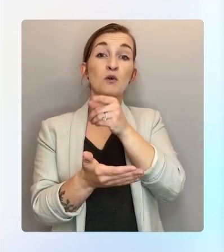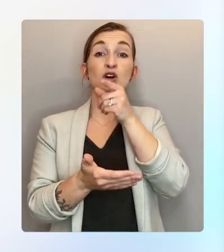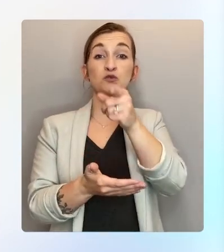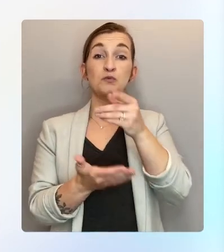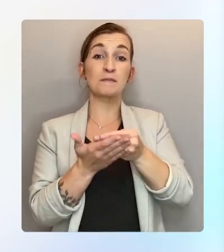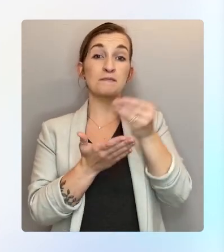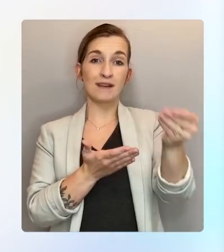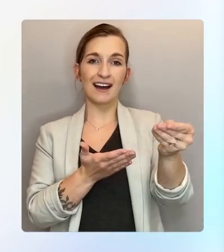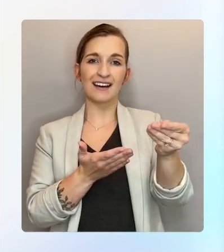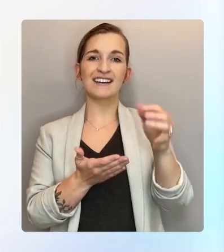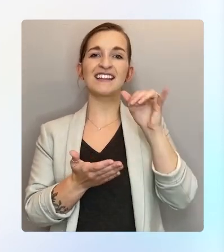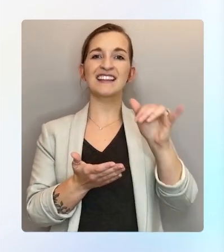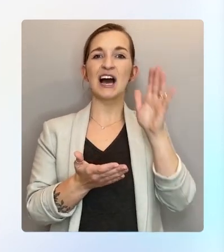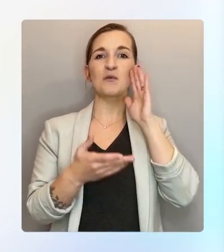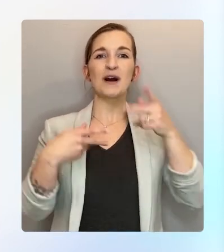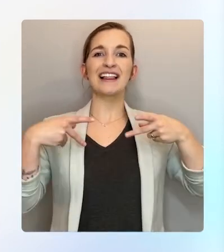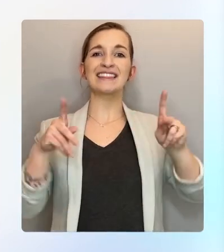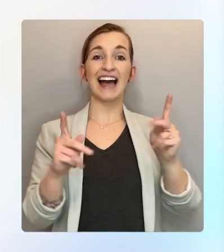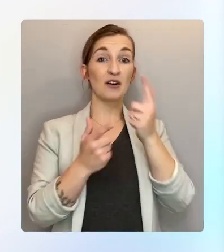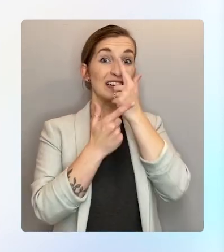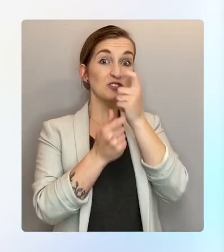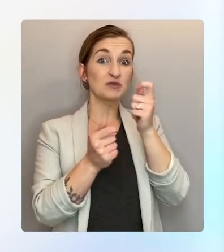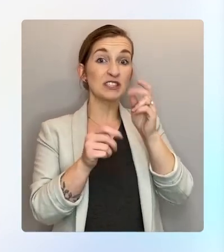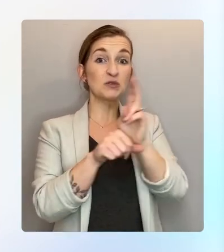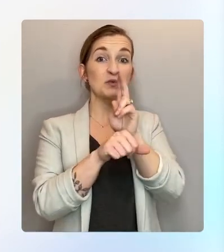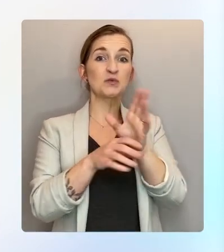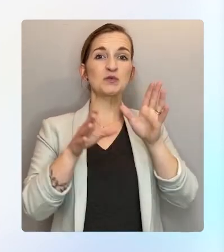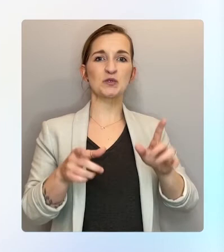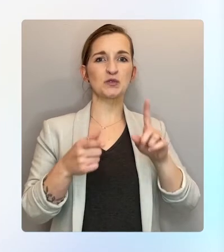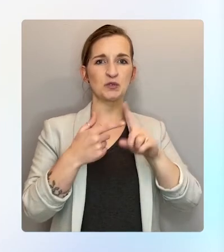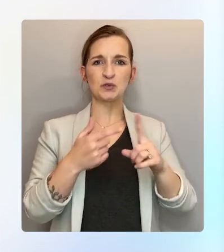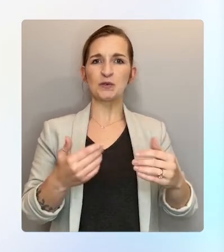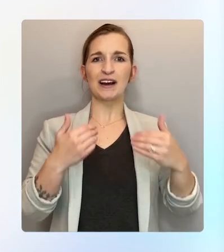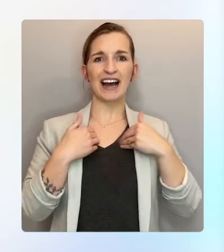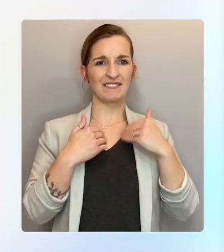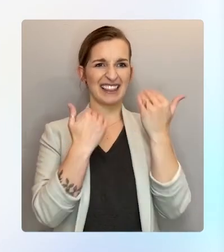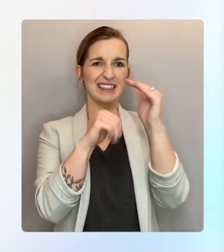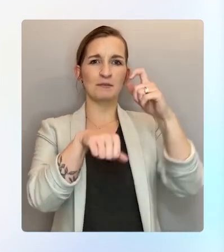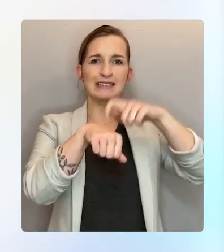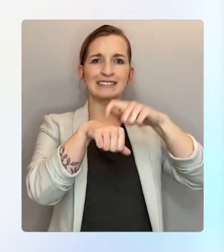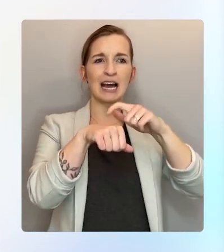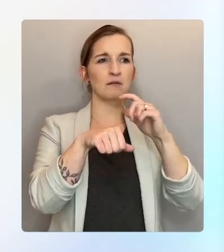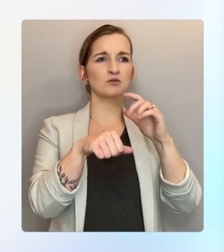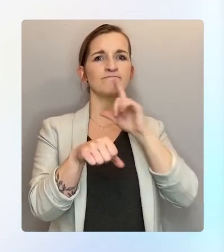try full gameplay trials that are time boxed to provide the full flavor of the game